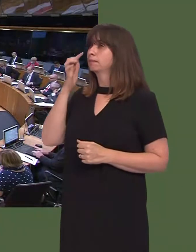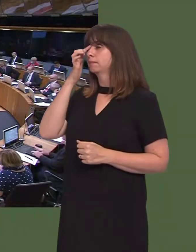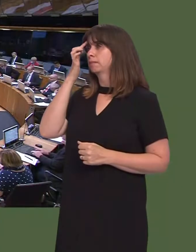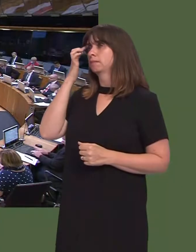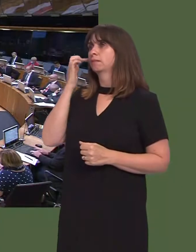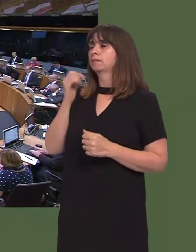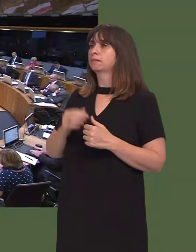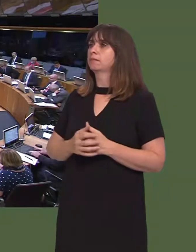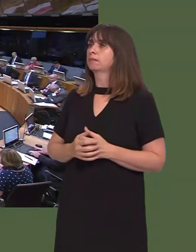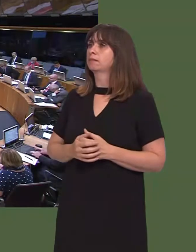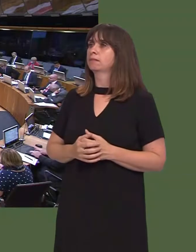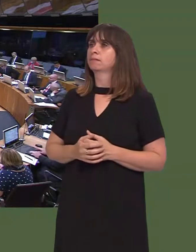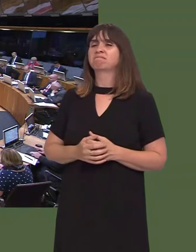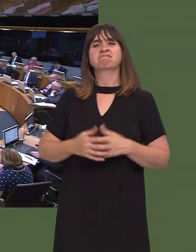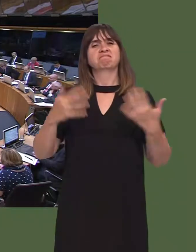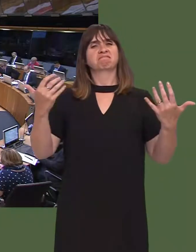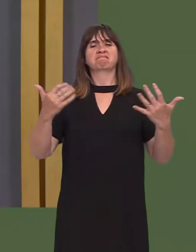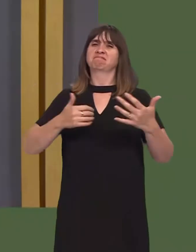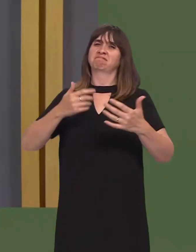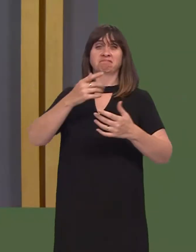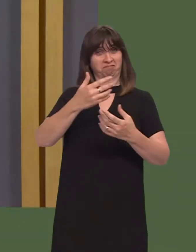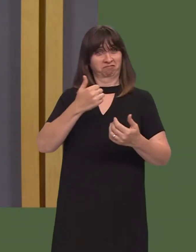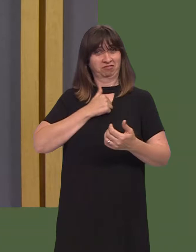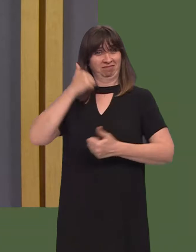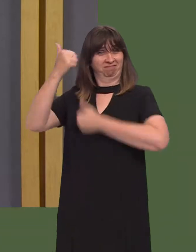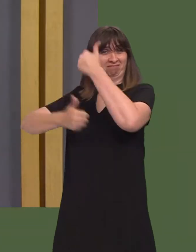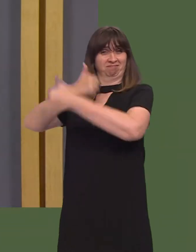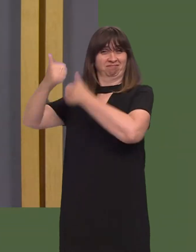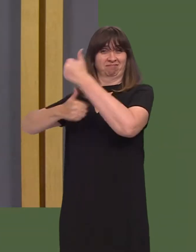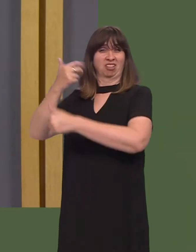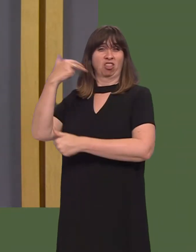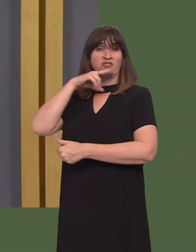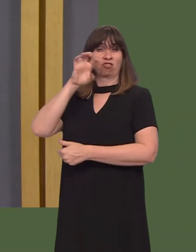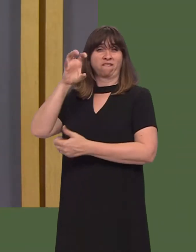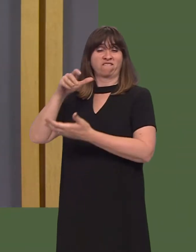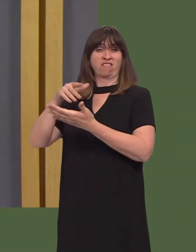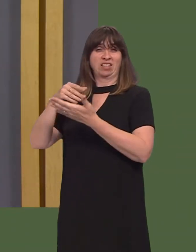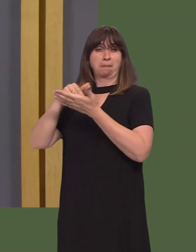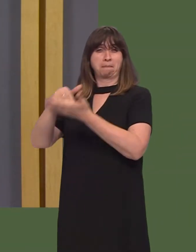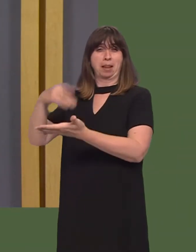join with me in welcoming the construction of a new state-of-the-art £350 million hospital